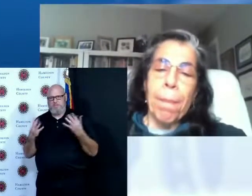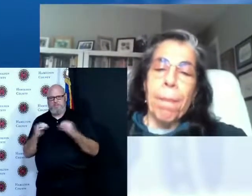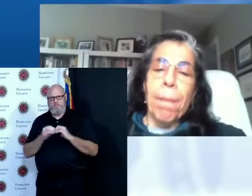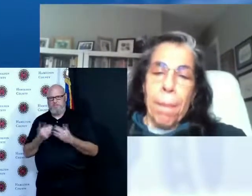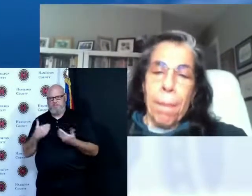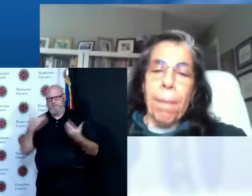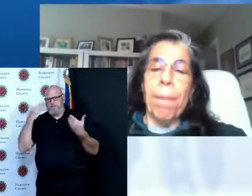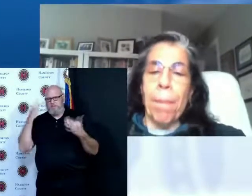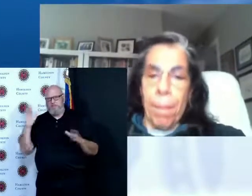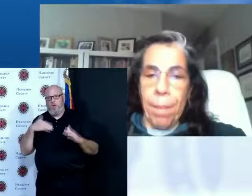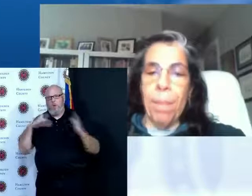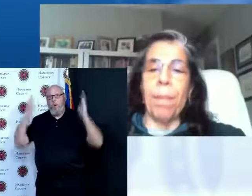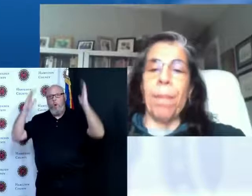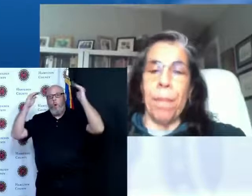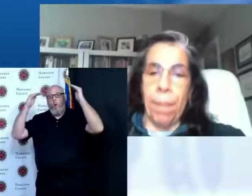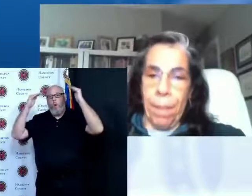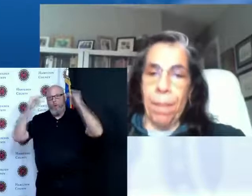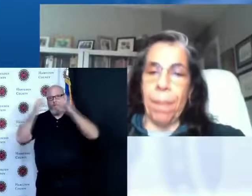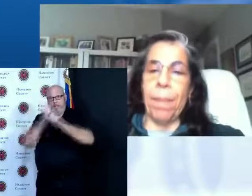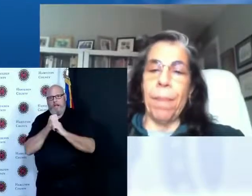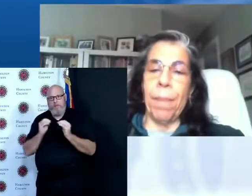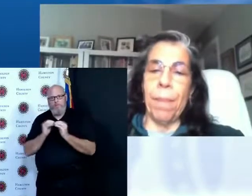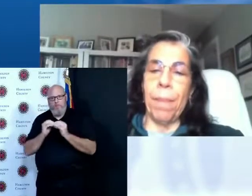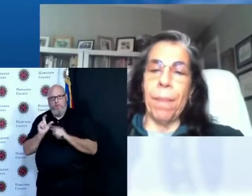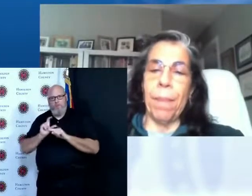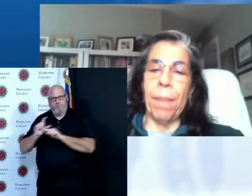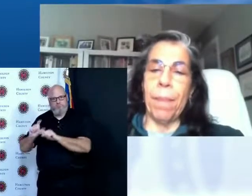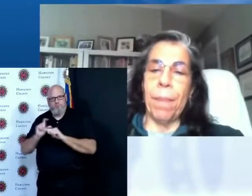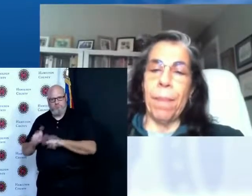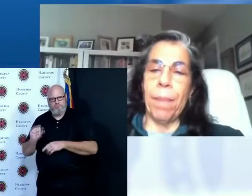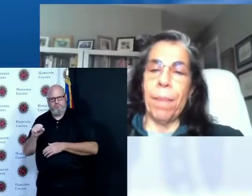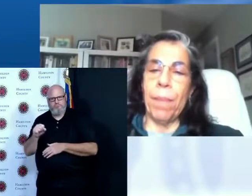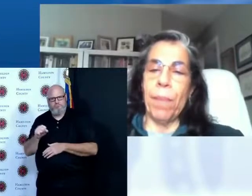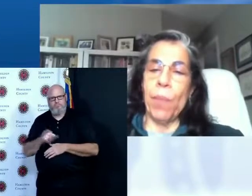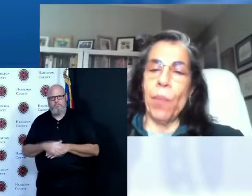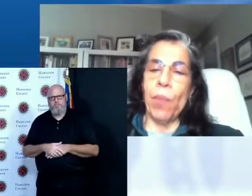we've ramped up I mean I you know and I've heard this from the hospital systems too